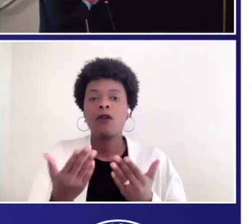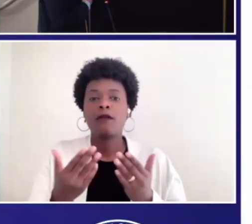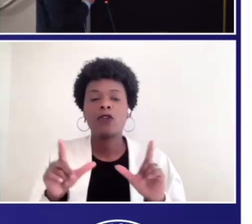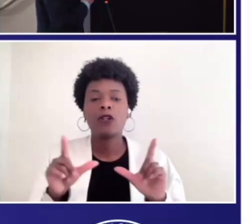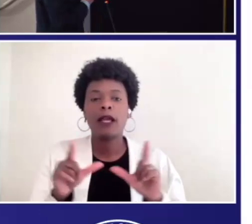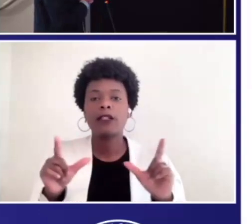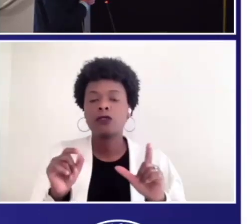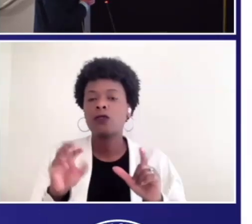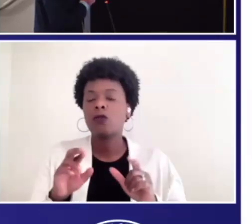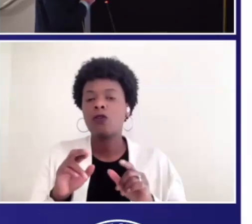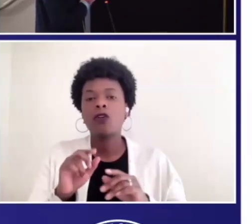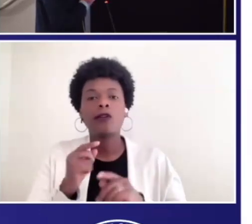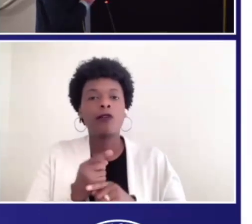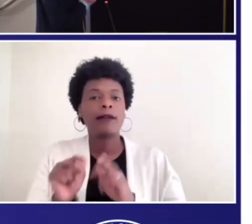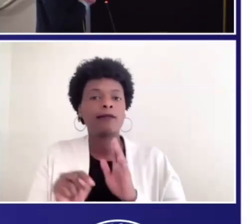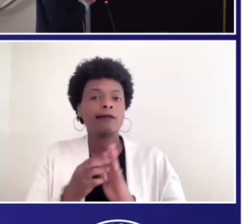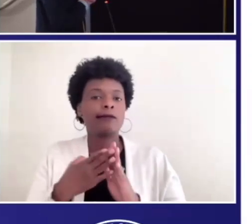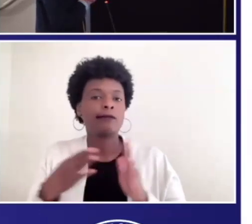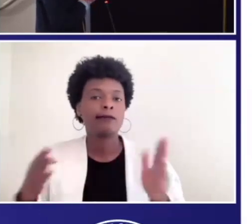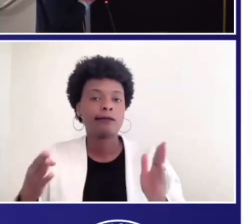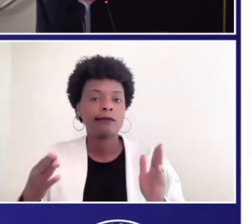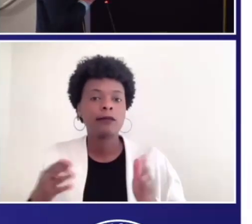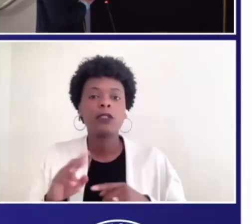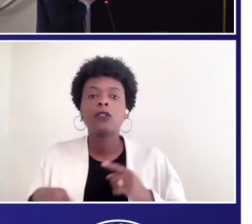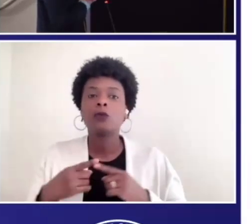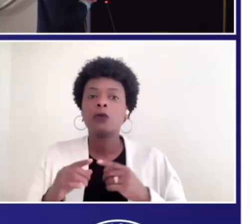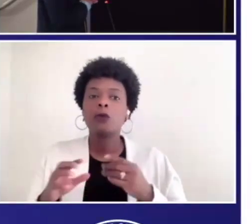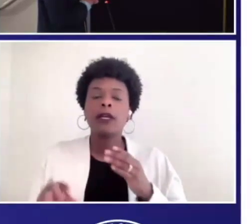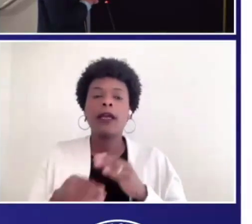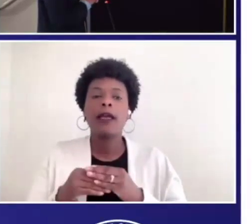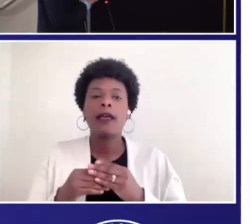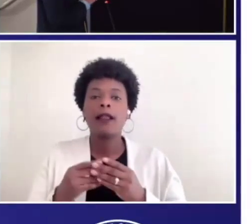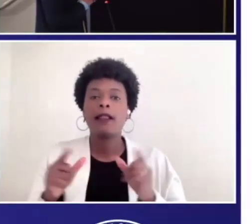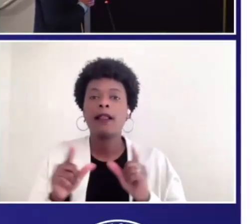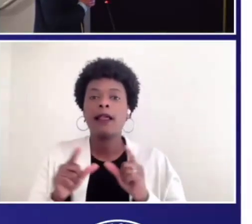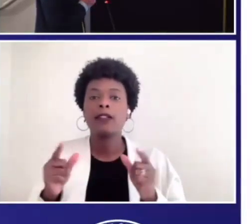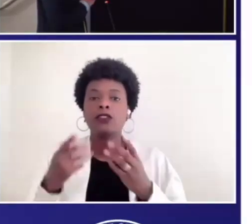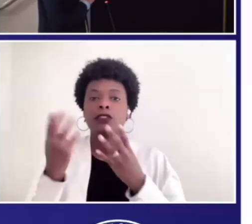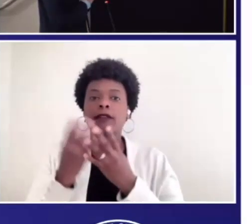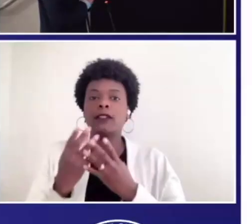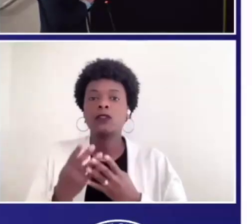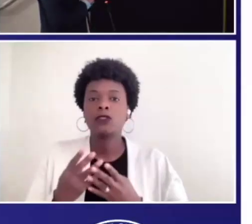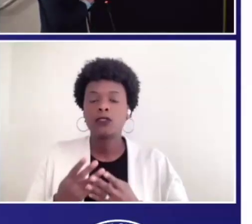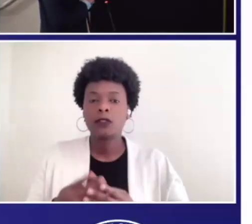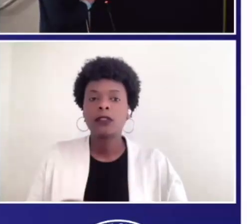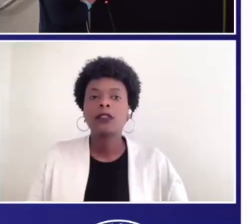So now we're going to show some data when you add the licensure filter. Next slide, please. We begin by showing